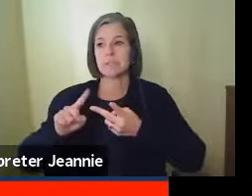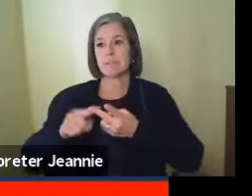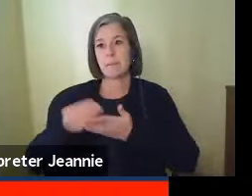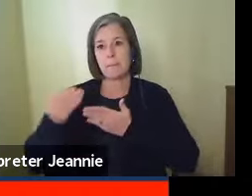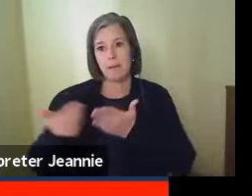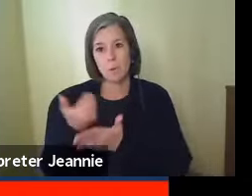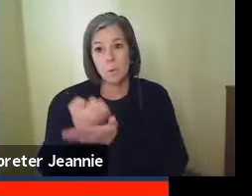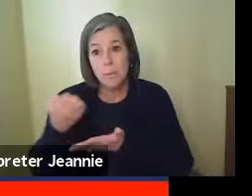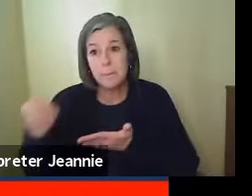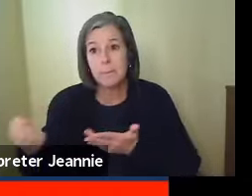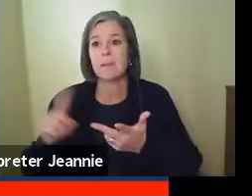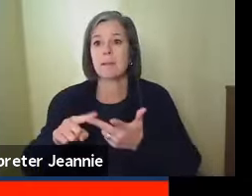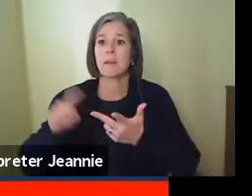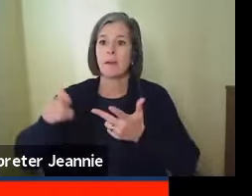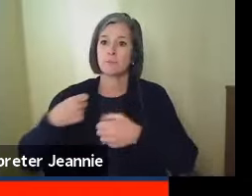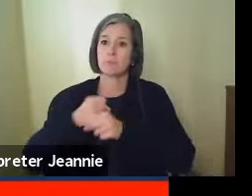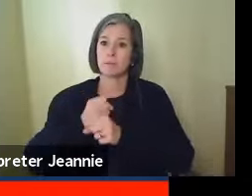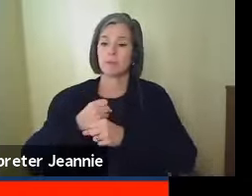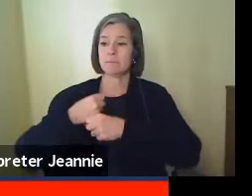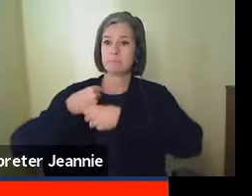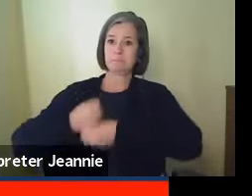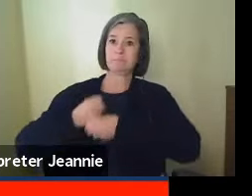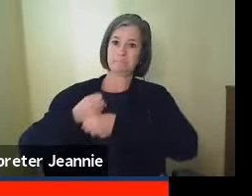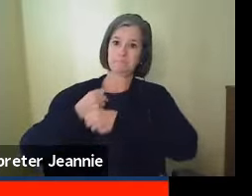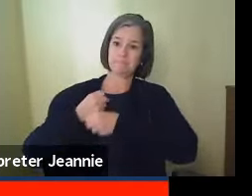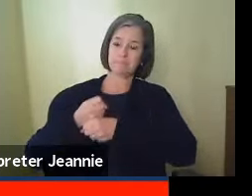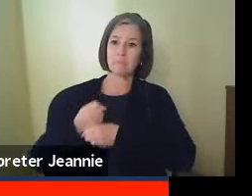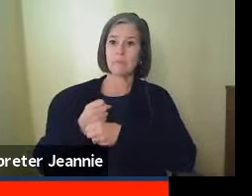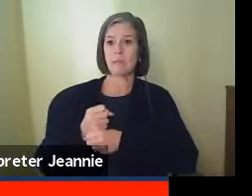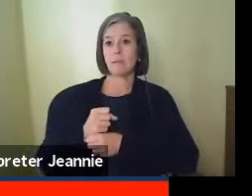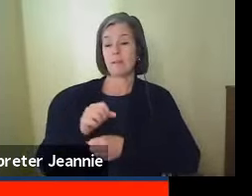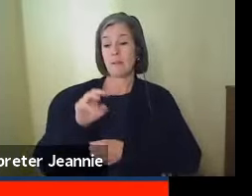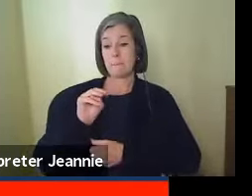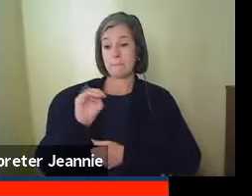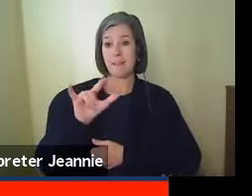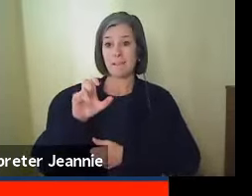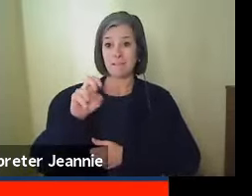have to be able to produce millions and billions of doses of vaccine before they can really deploy